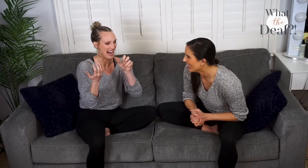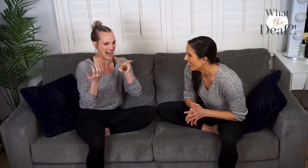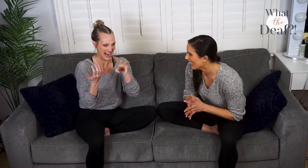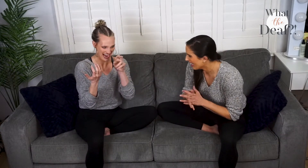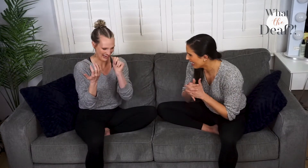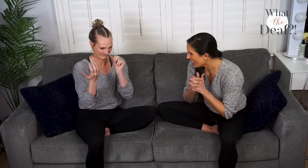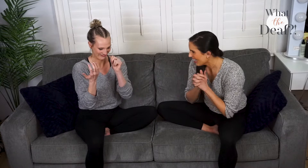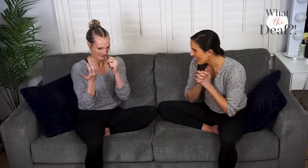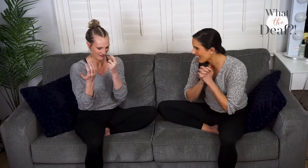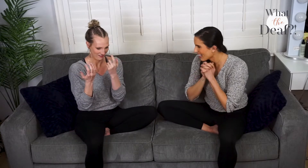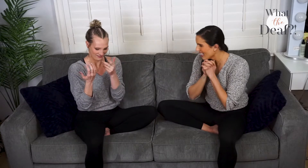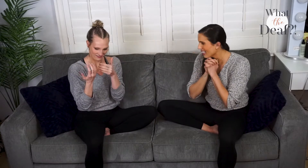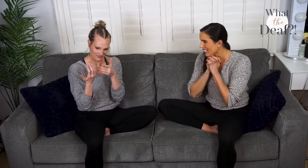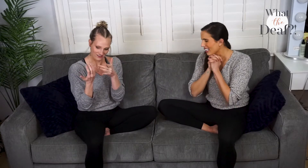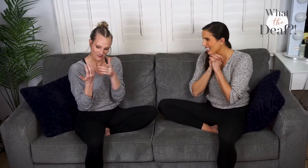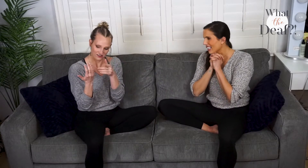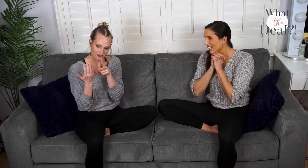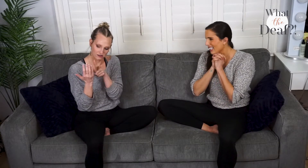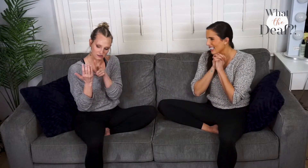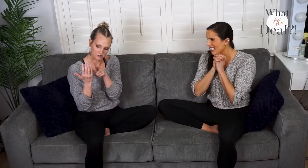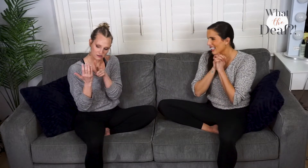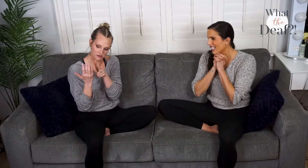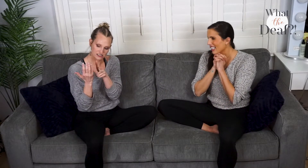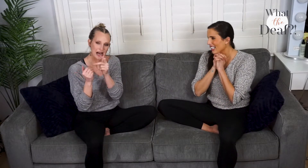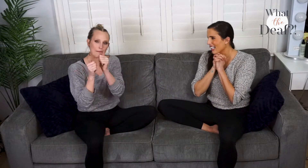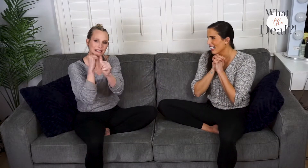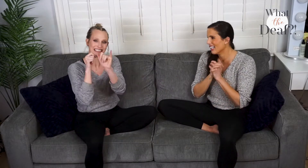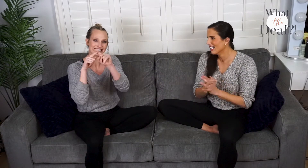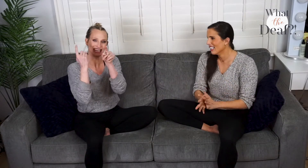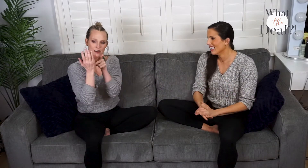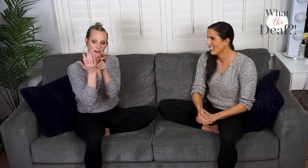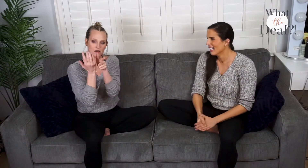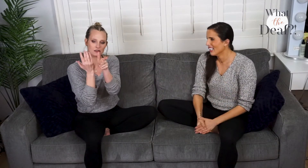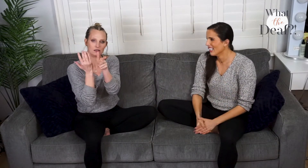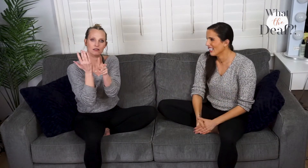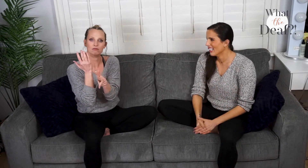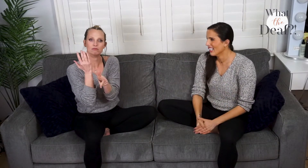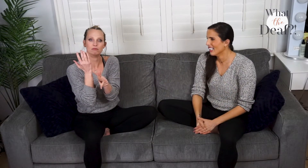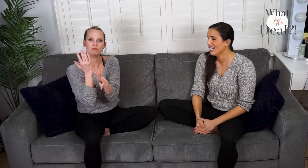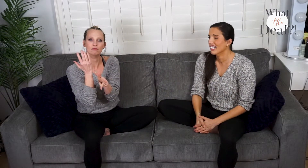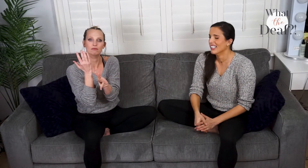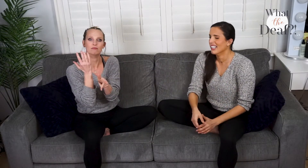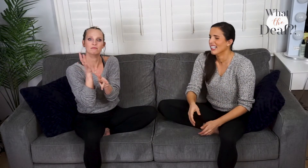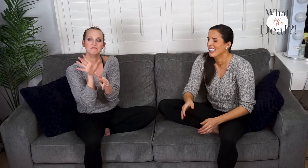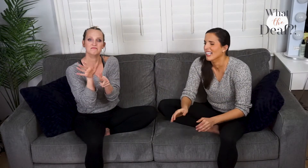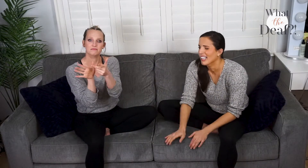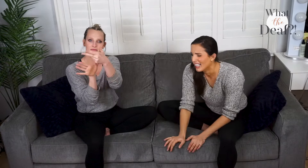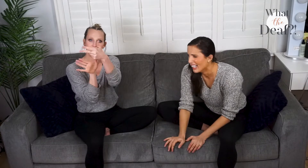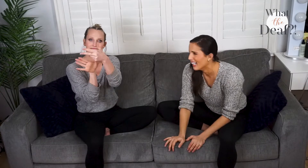Literally, not even, we didn't even make it past the sign and we sunk into the sand.